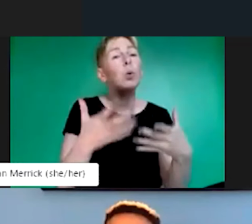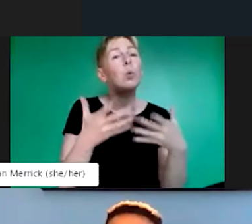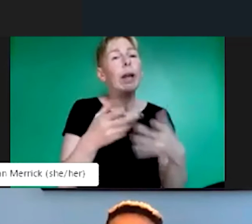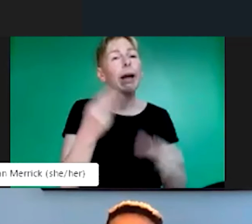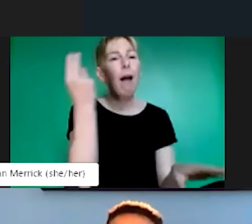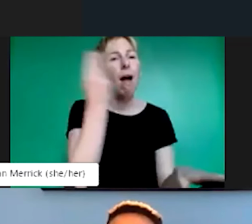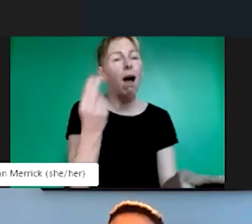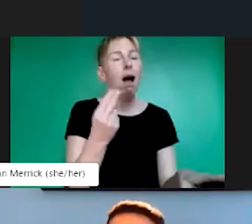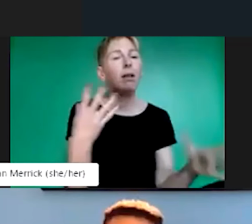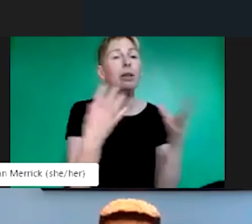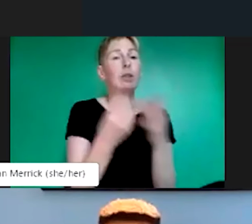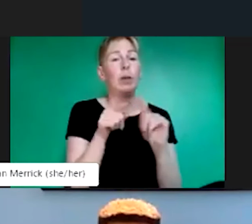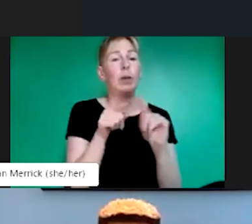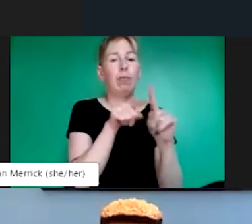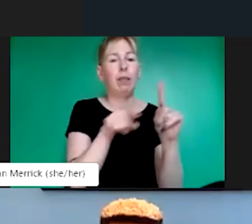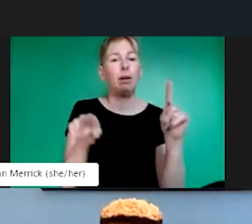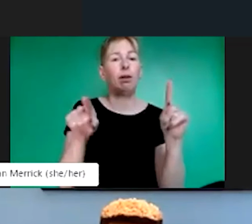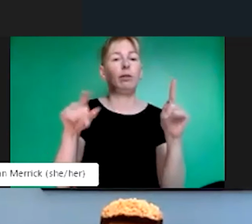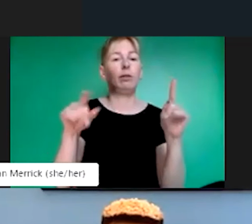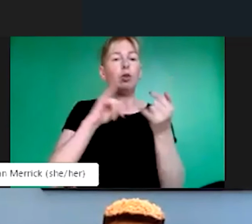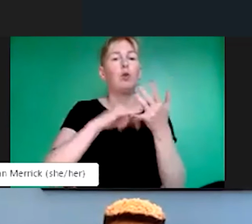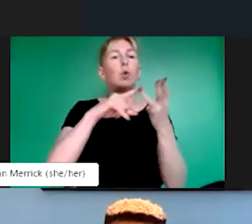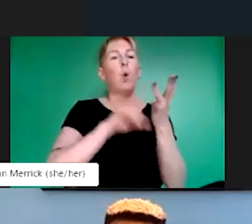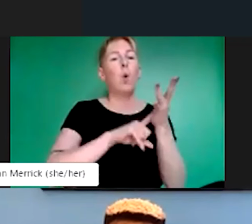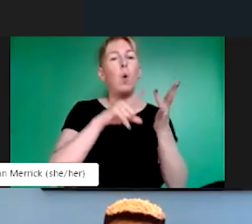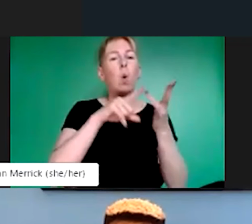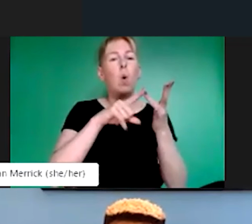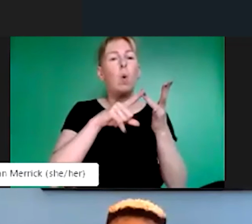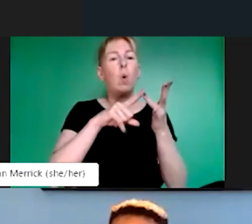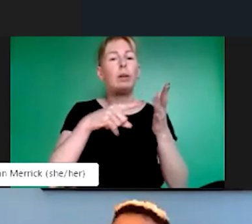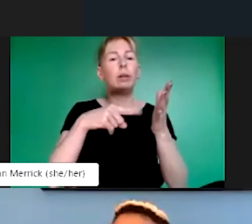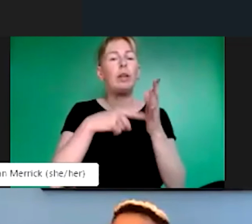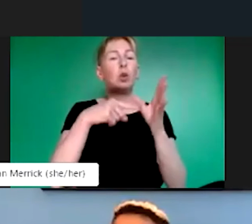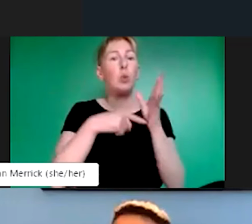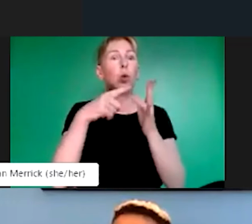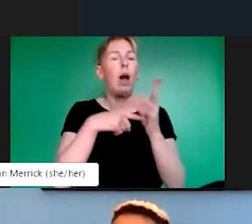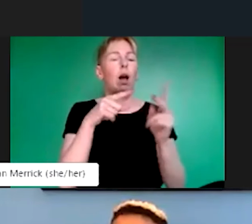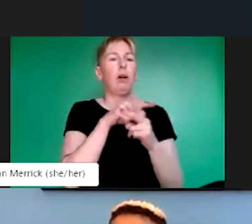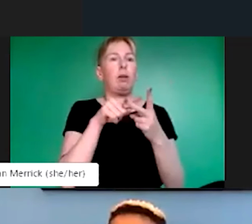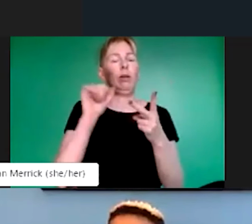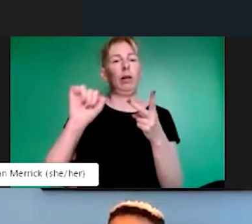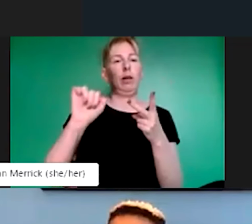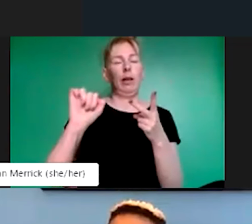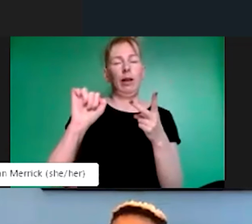And currently his work is about him letting go of his refugee status in South Africa and